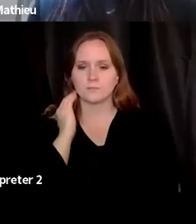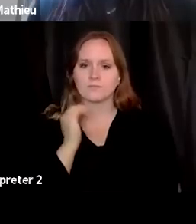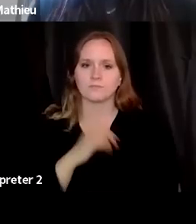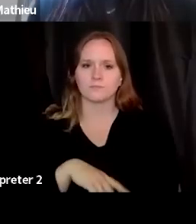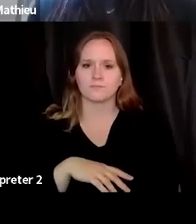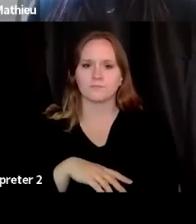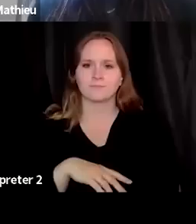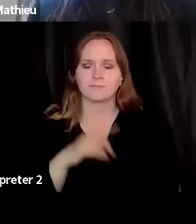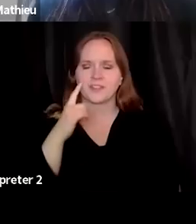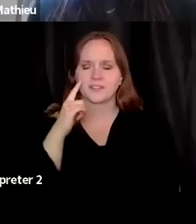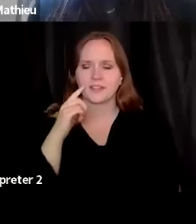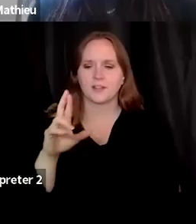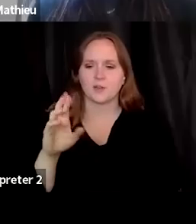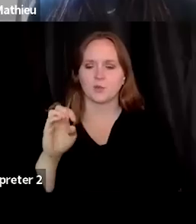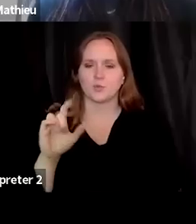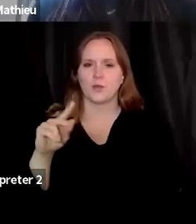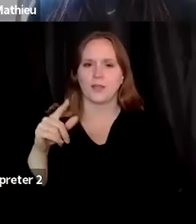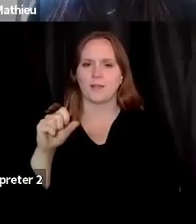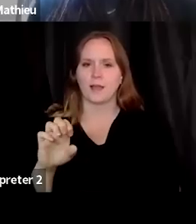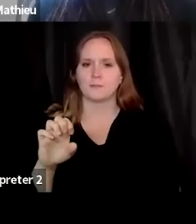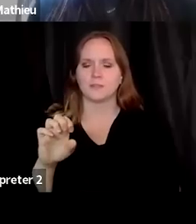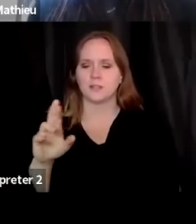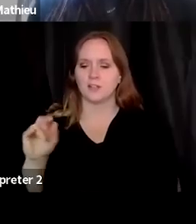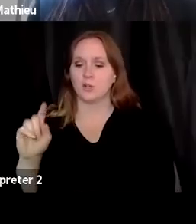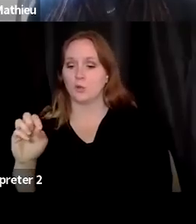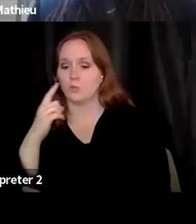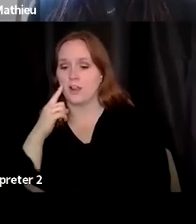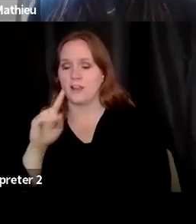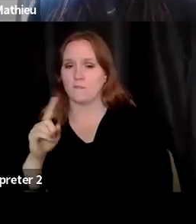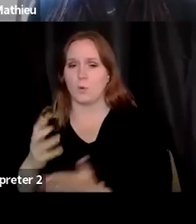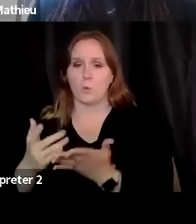for hoarding disorder and so say a client's been helped